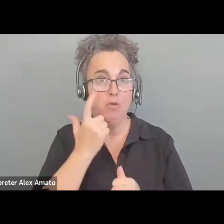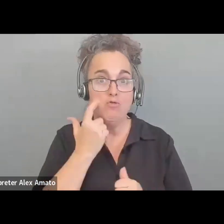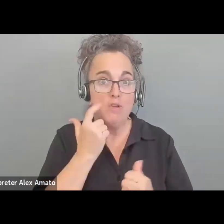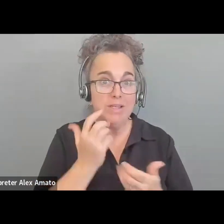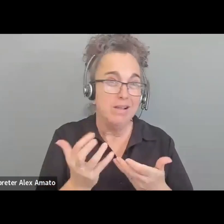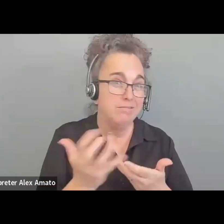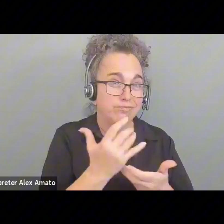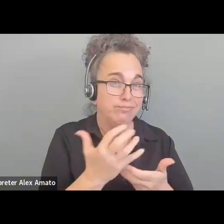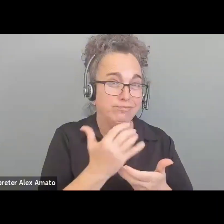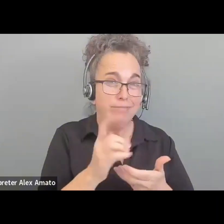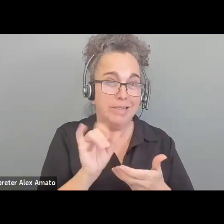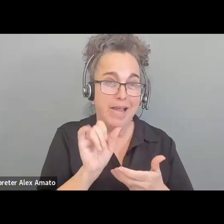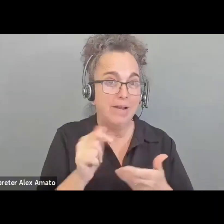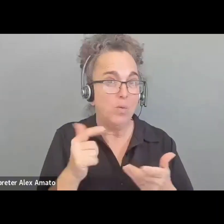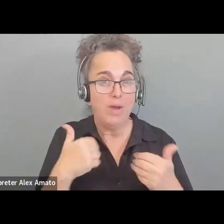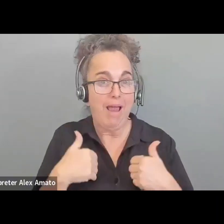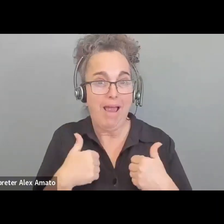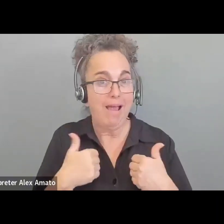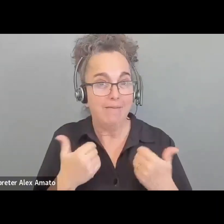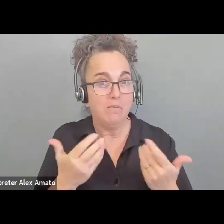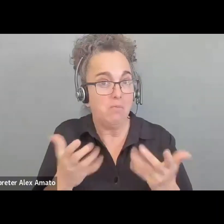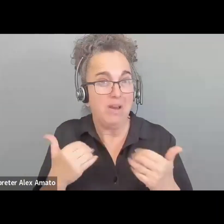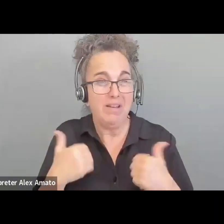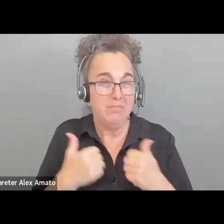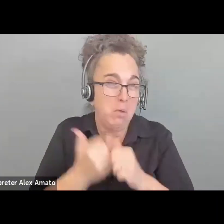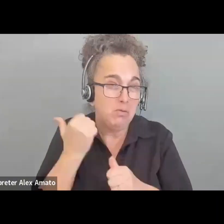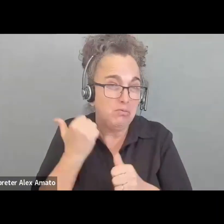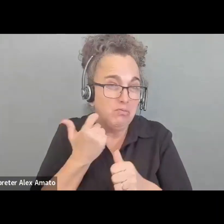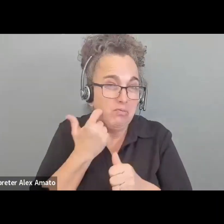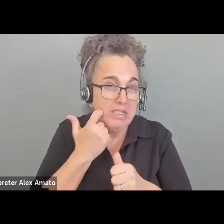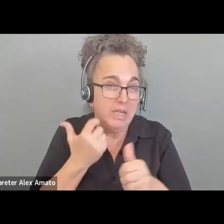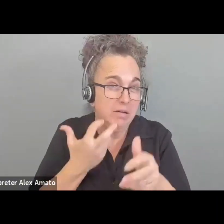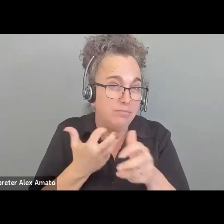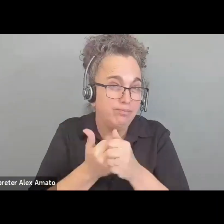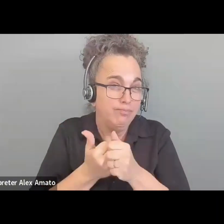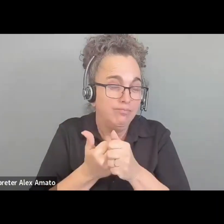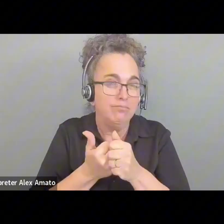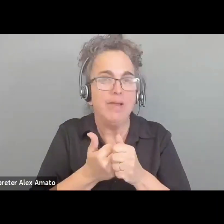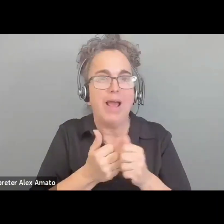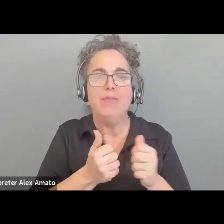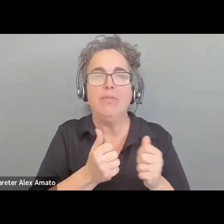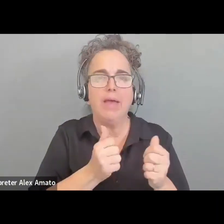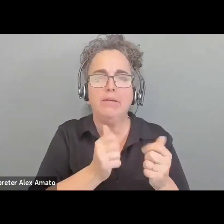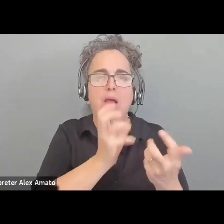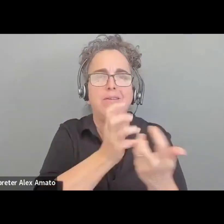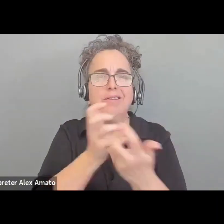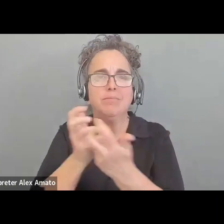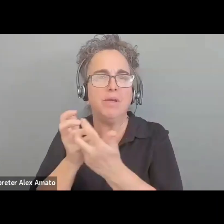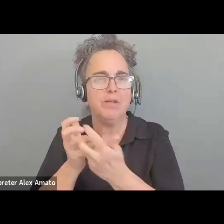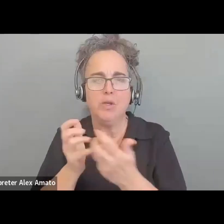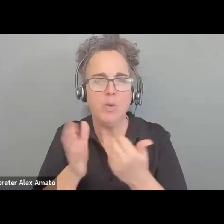that are available on the shelf and also gives the ability to customize it into the version that you want.